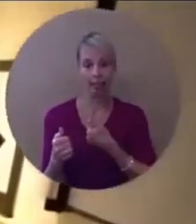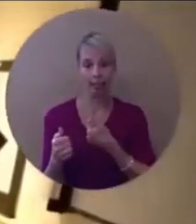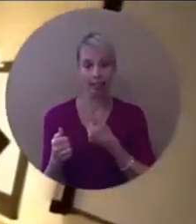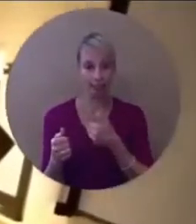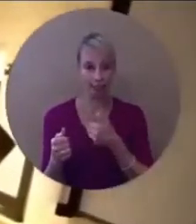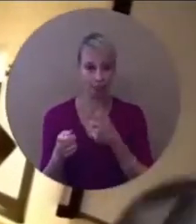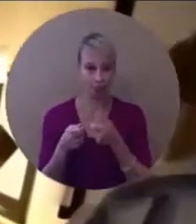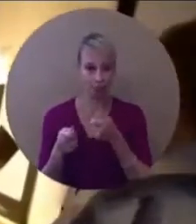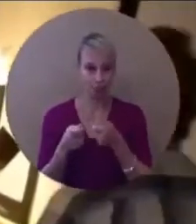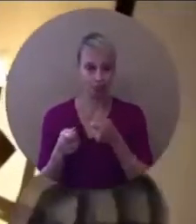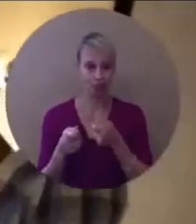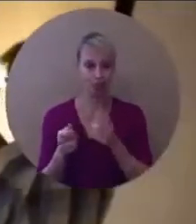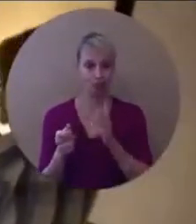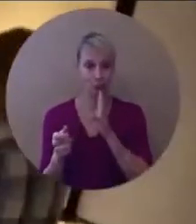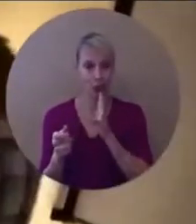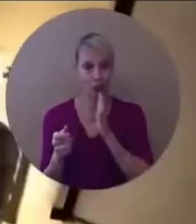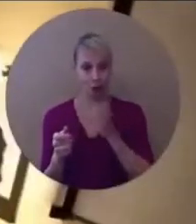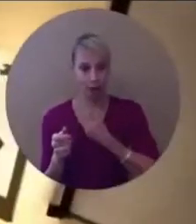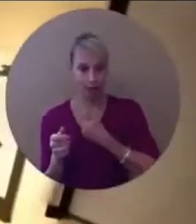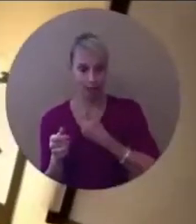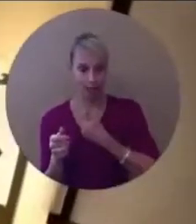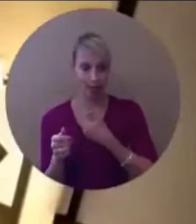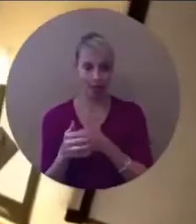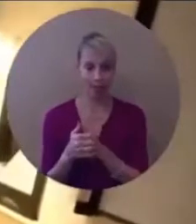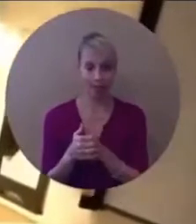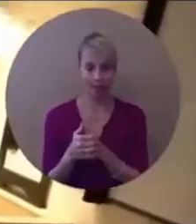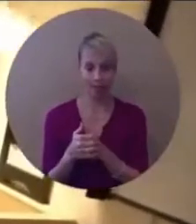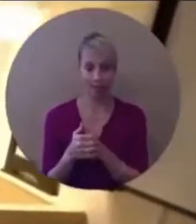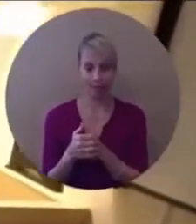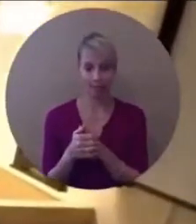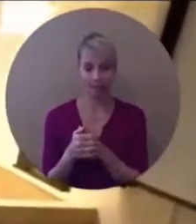he is going to self monitor and do some self talk.